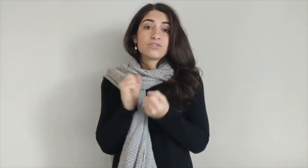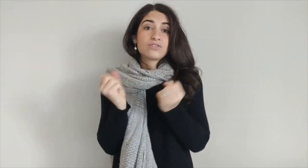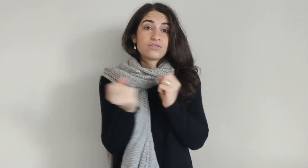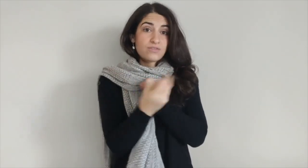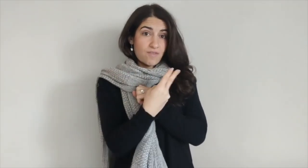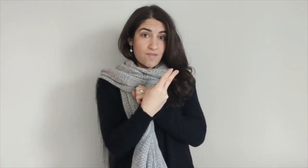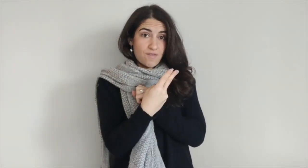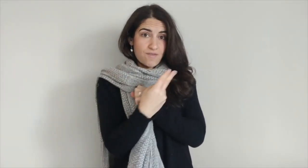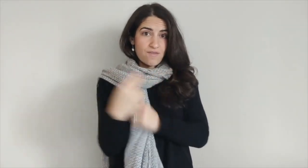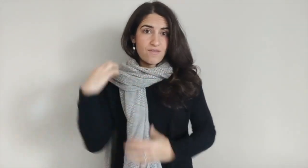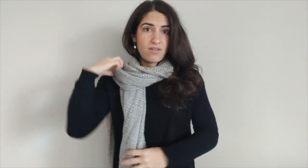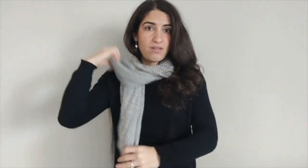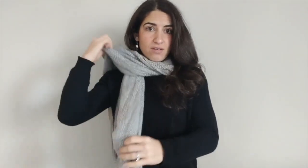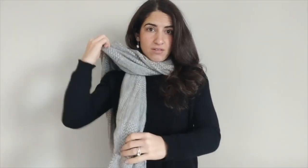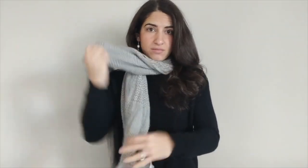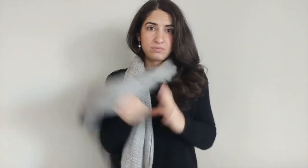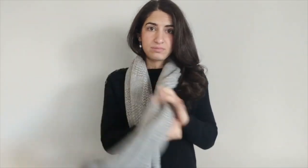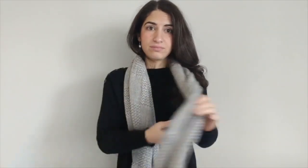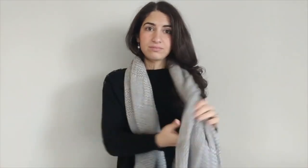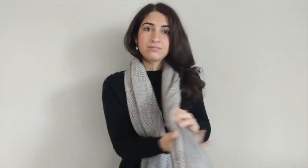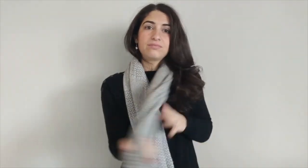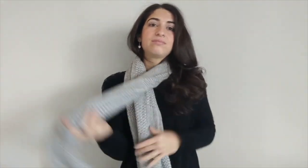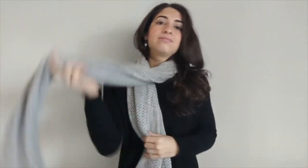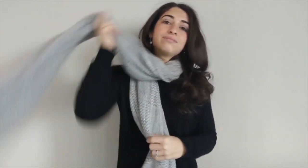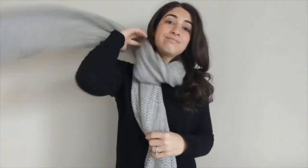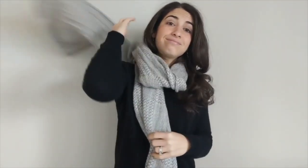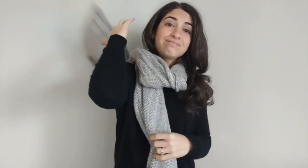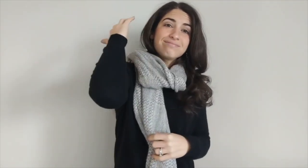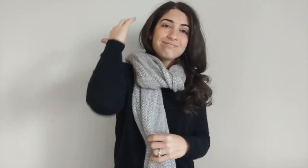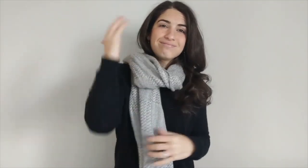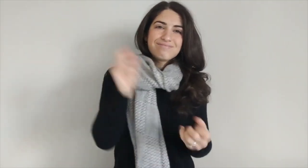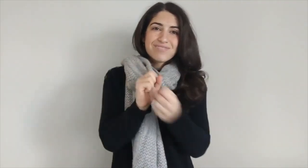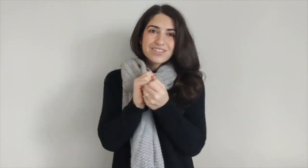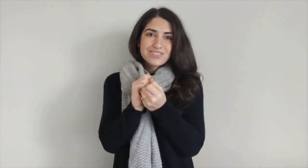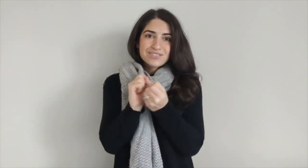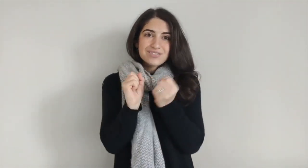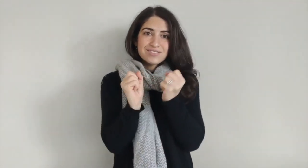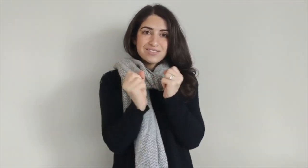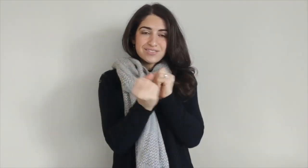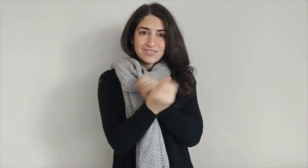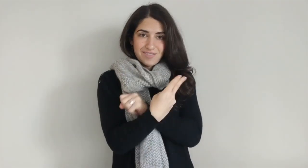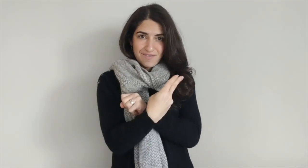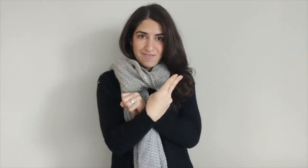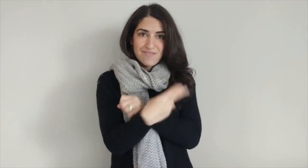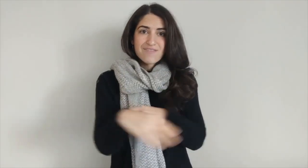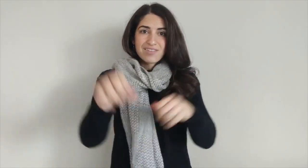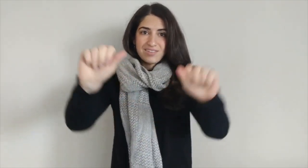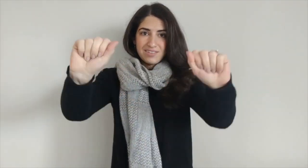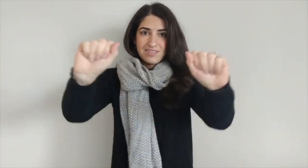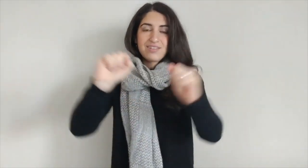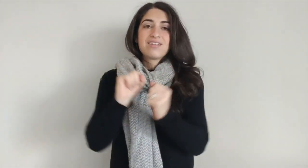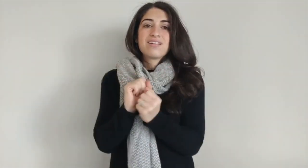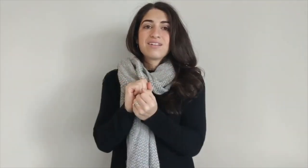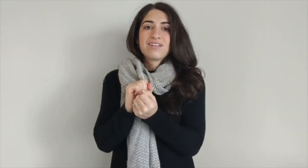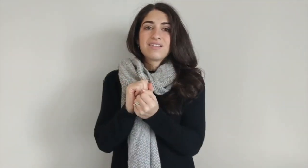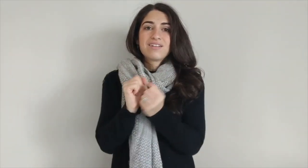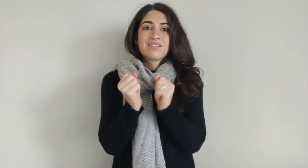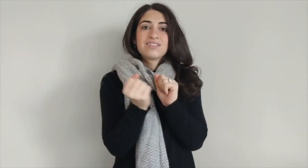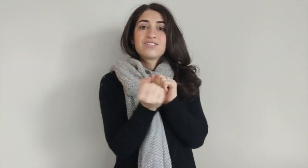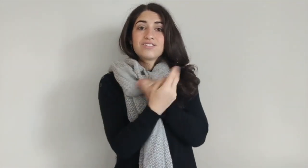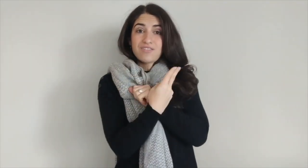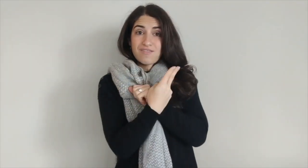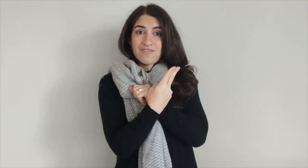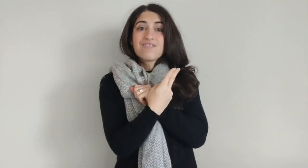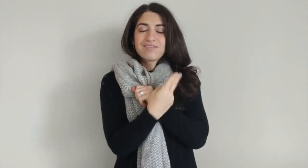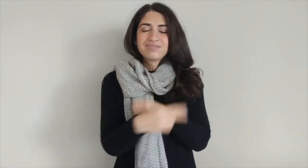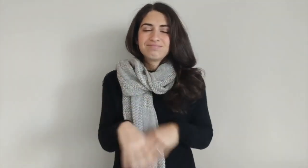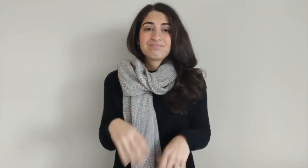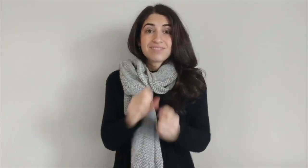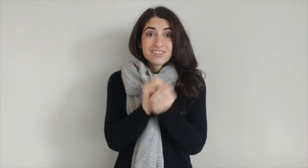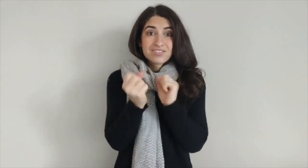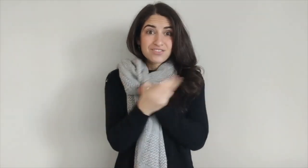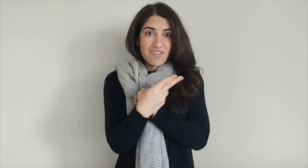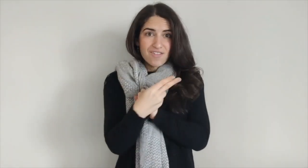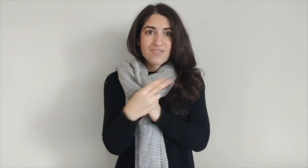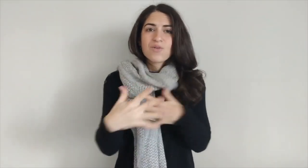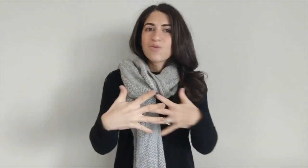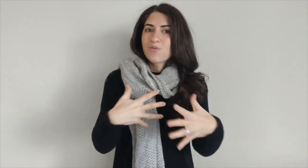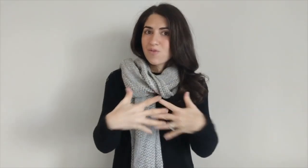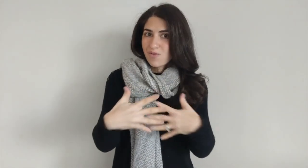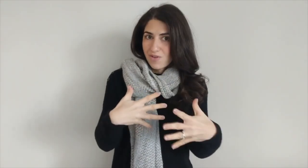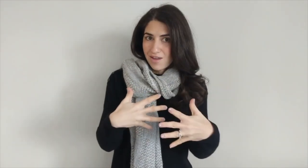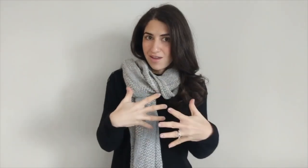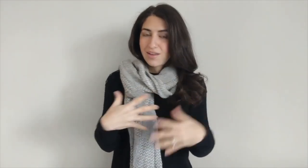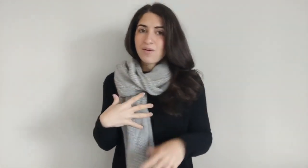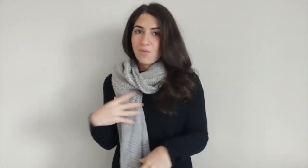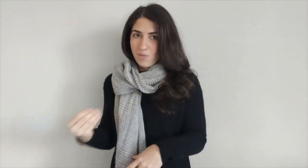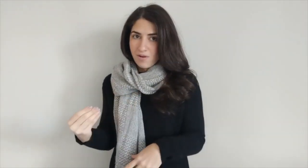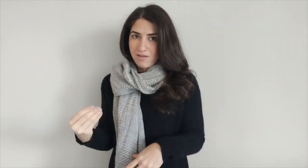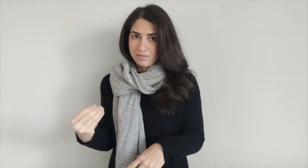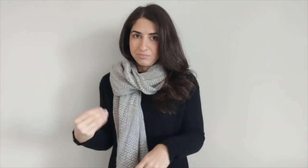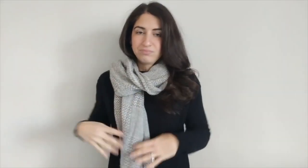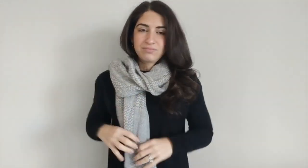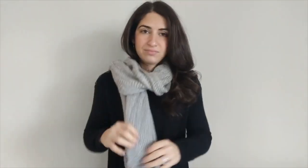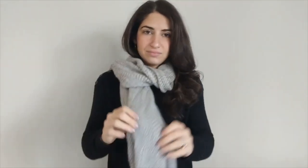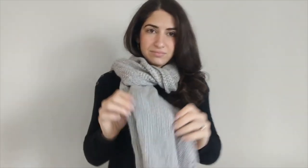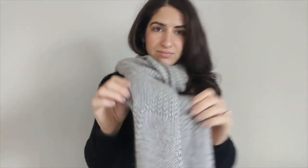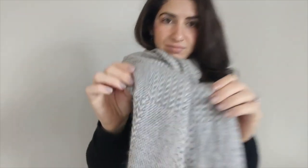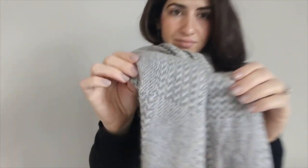a scarf -- SCARF, gray and white.